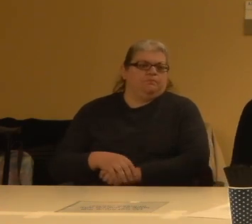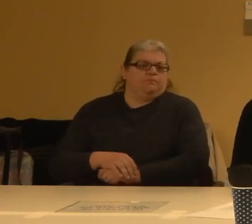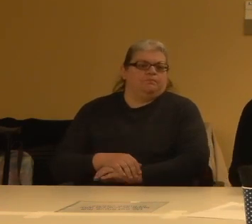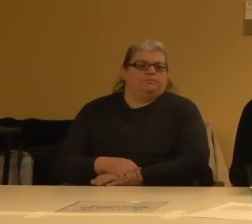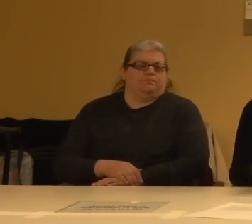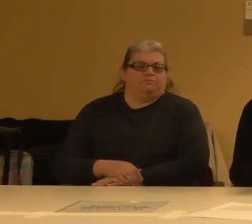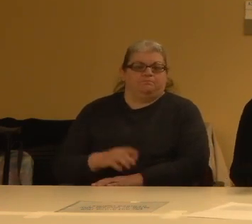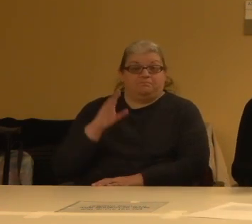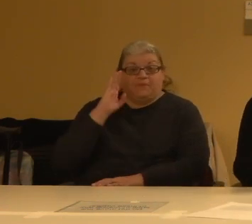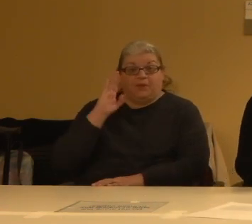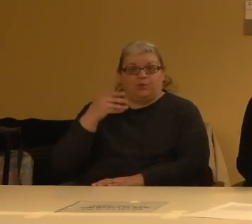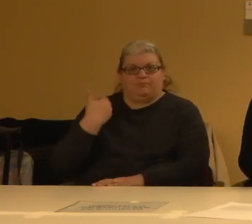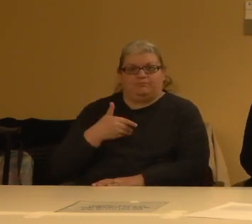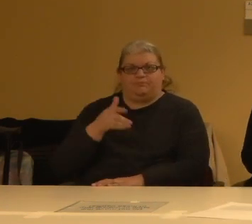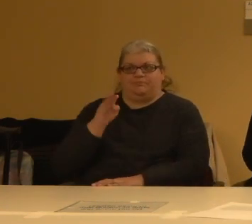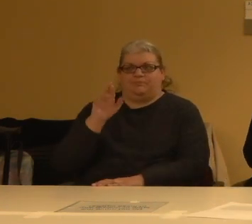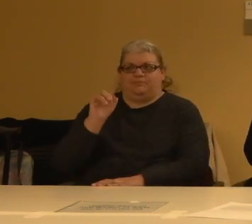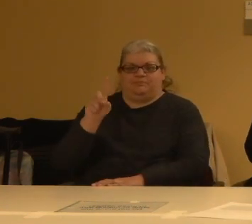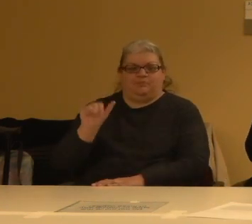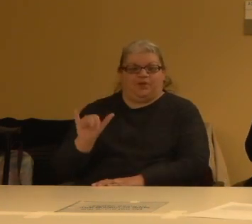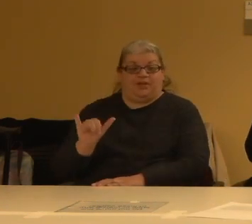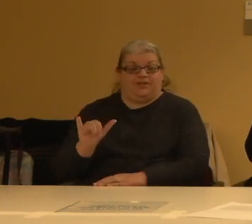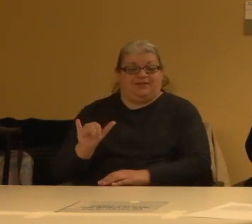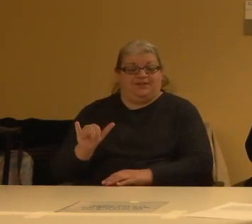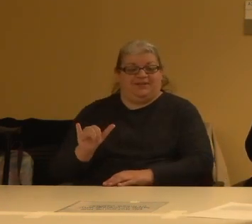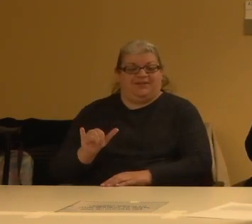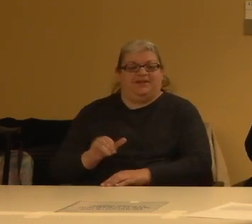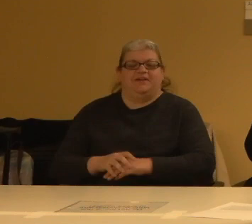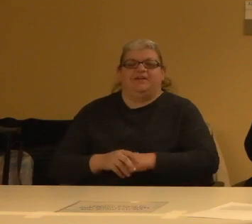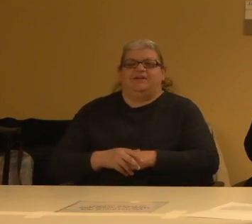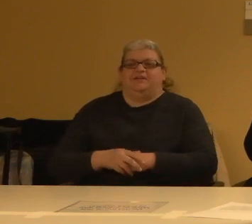Hello, Bradley, I completely agree with what Celise said.